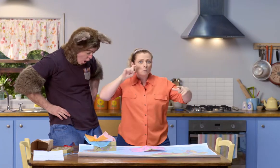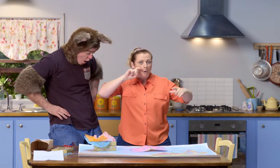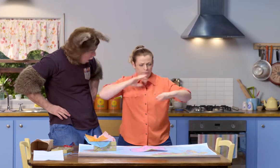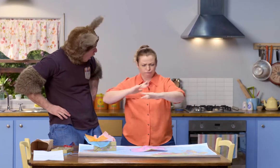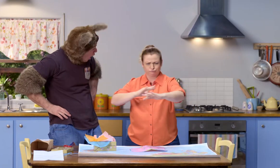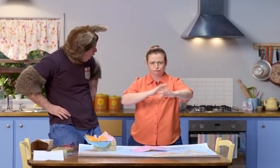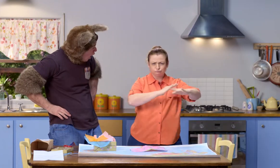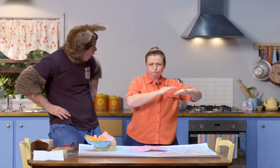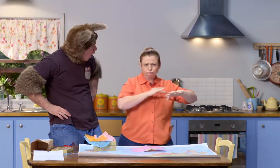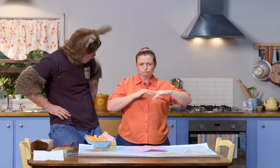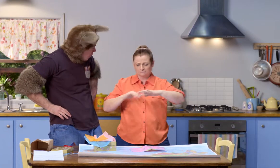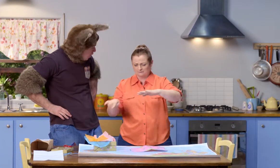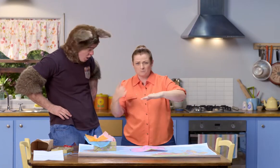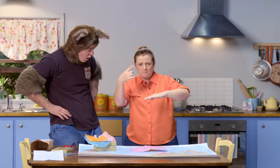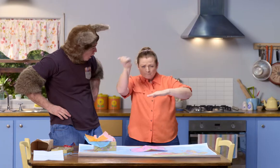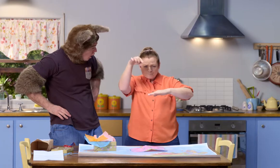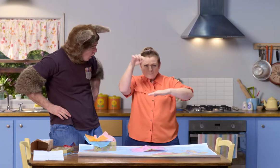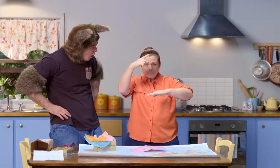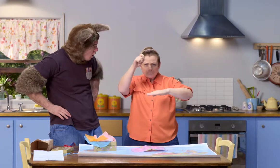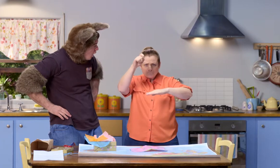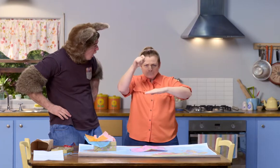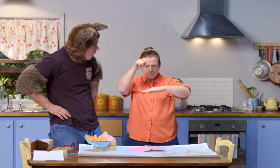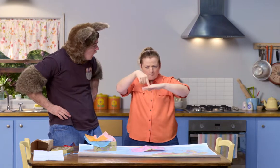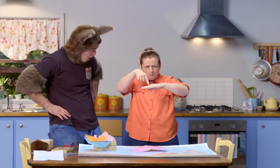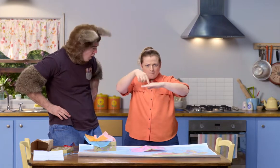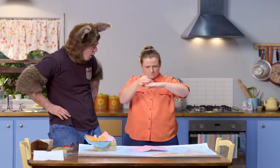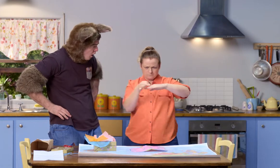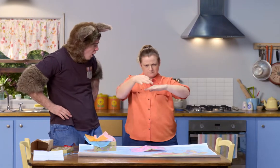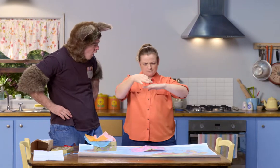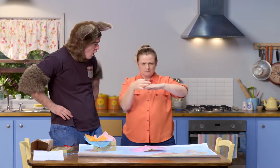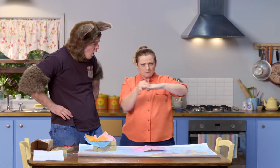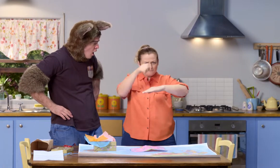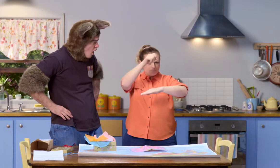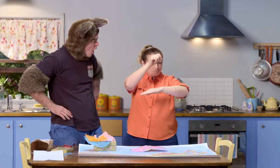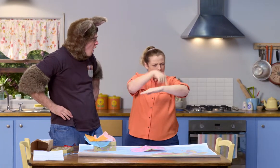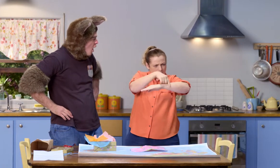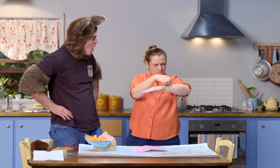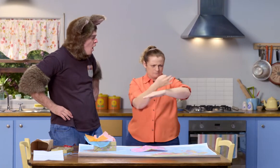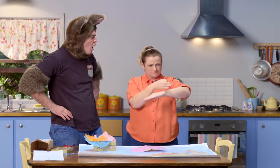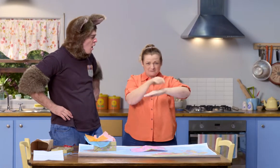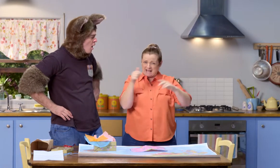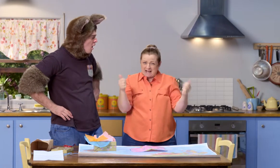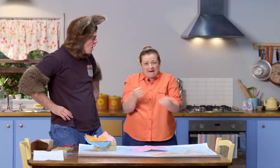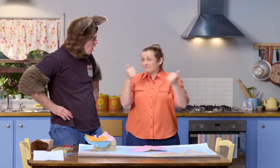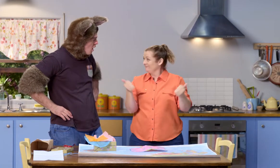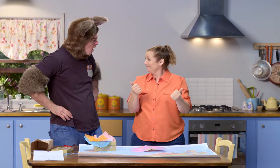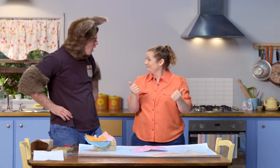The drops of paint will float on the water. And that's all you need.